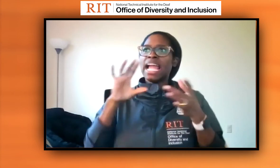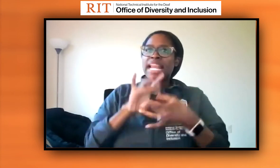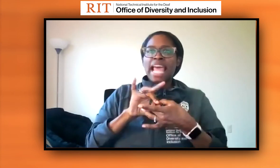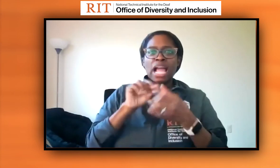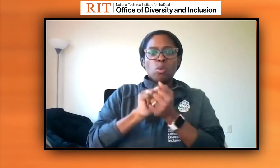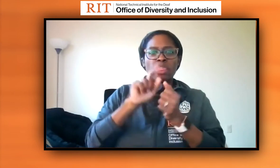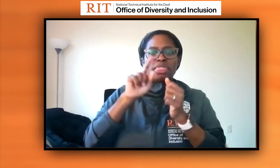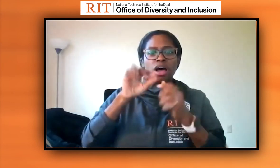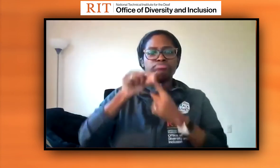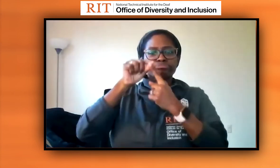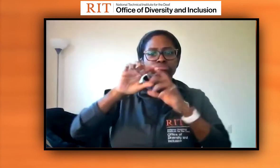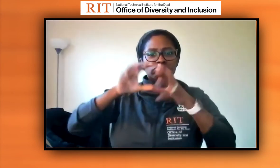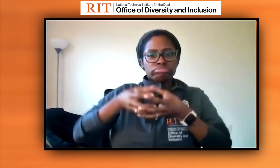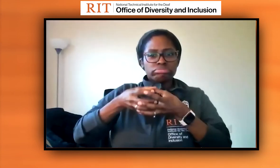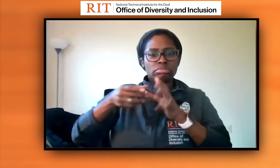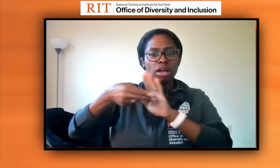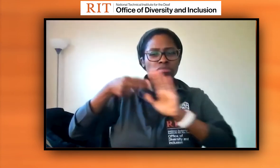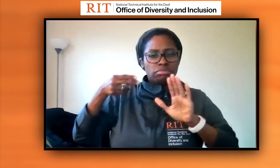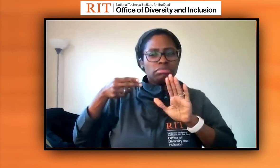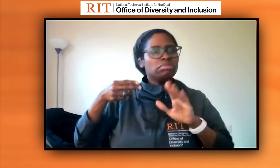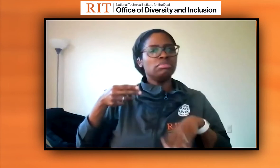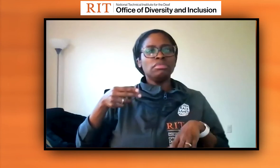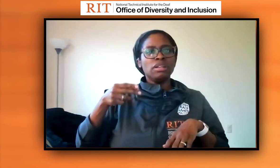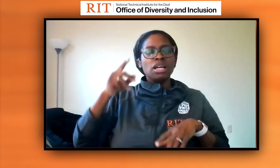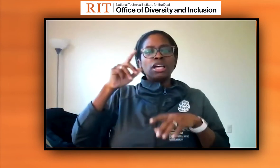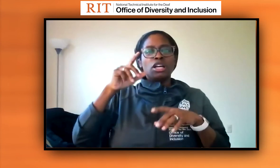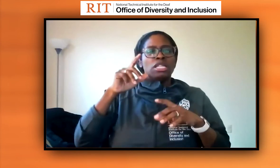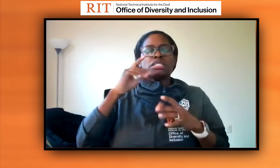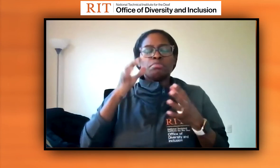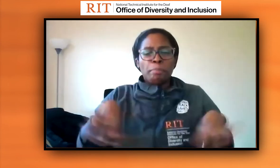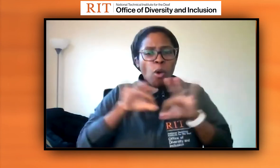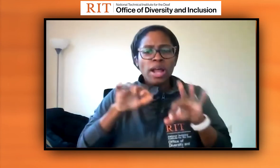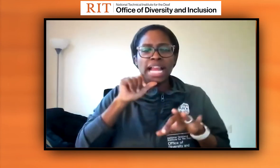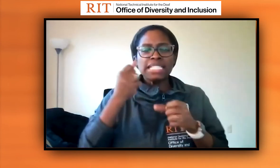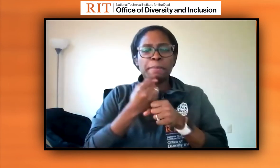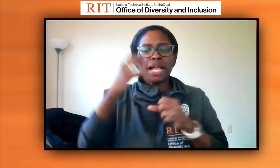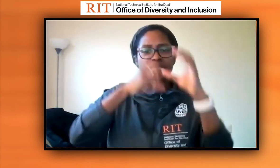If I connect with someone, a special interest group of sorts or a special identity group,